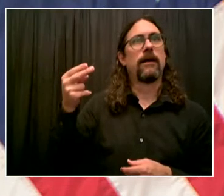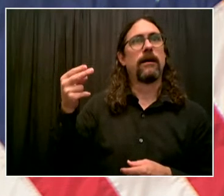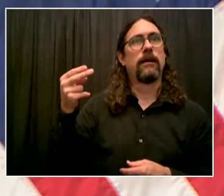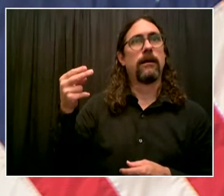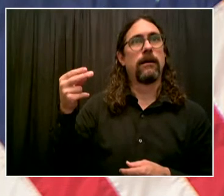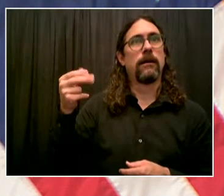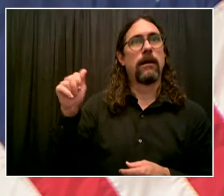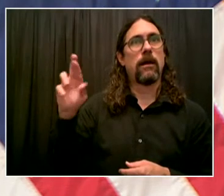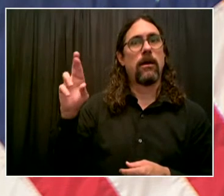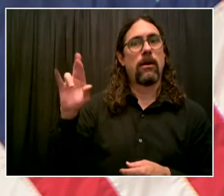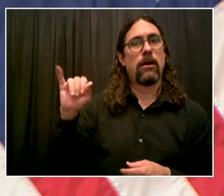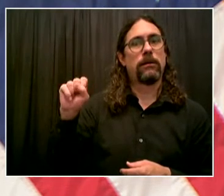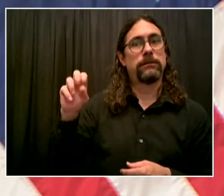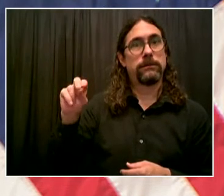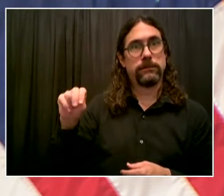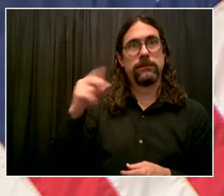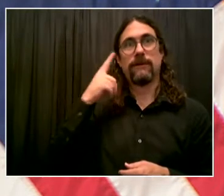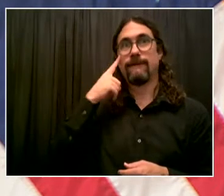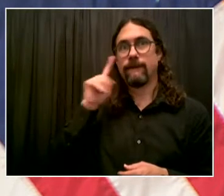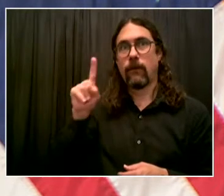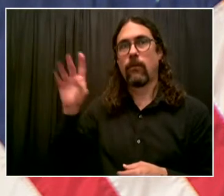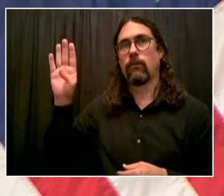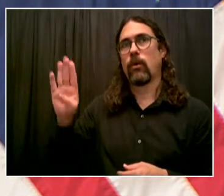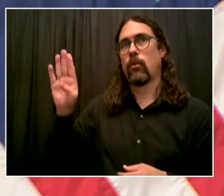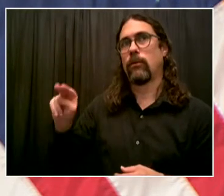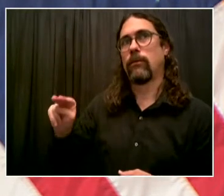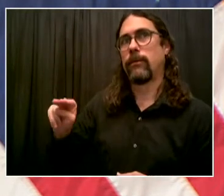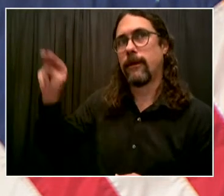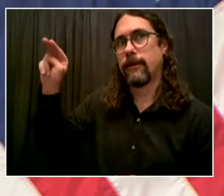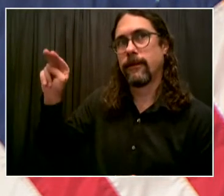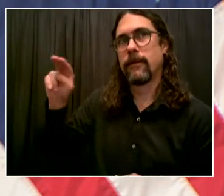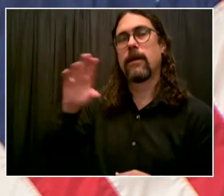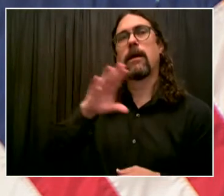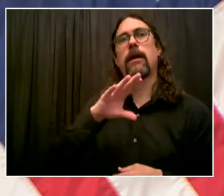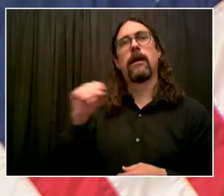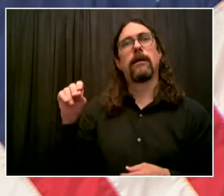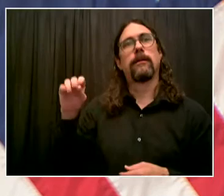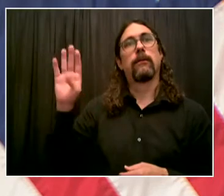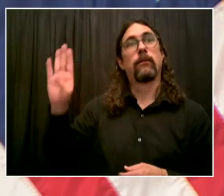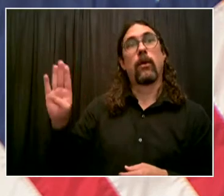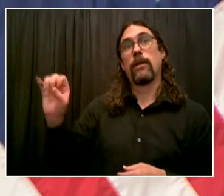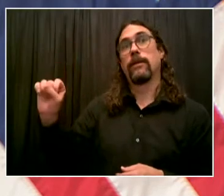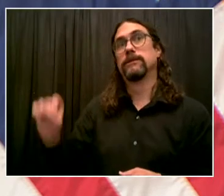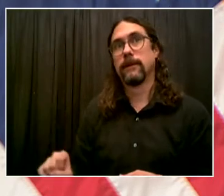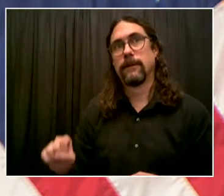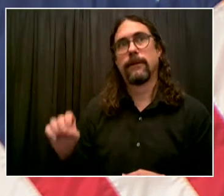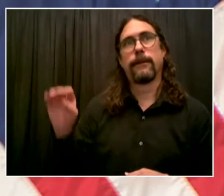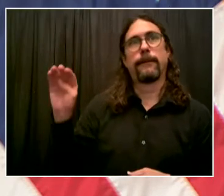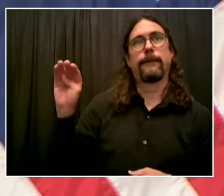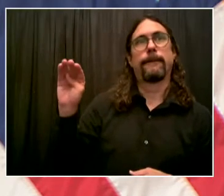CHIEFS INCLUDING BROOKLYN NORTH AND THE NEW COMMANDING